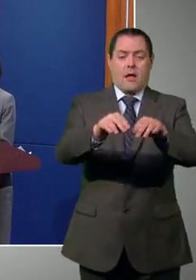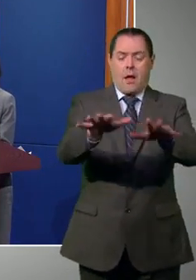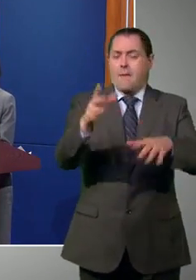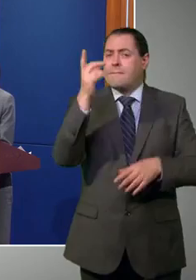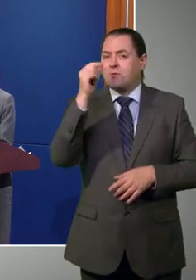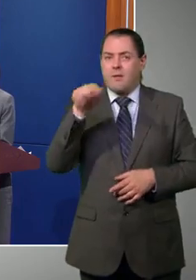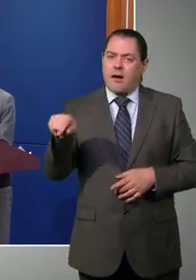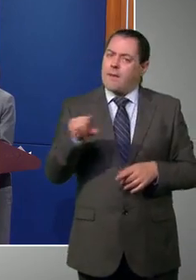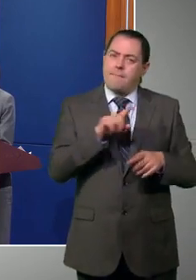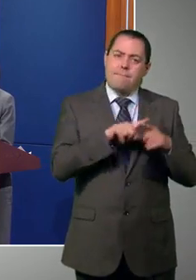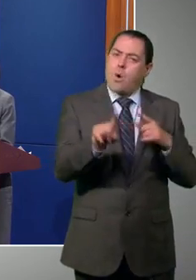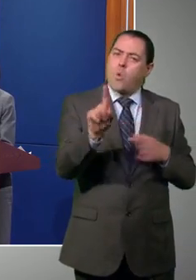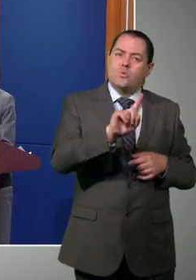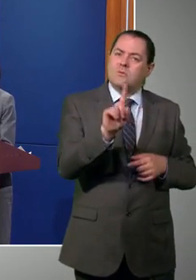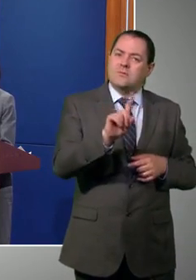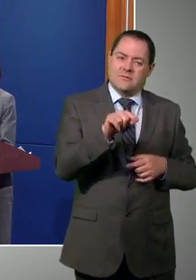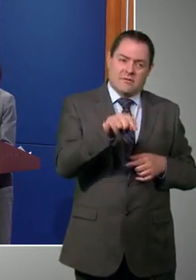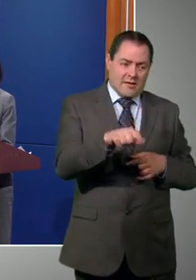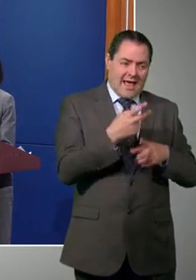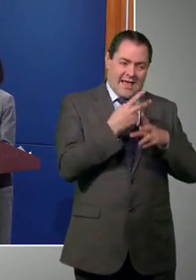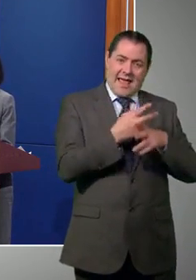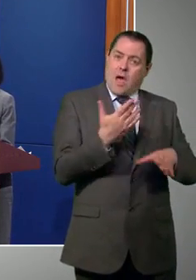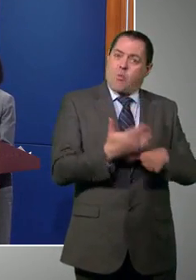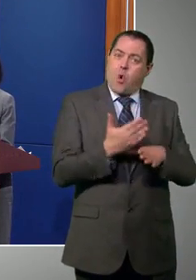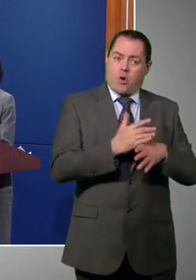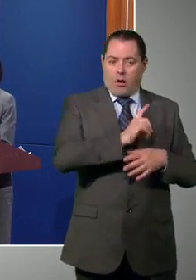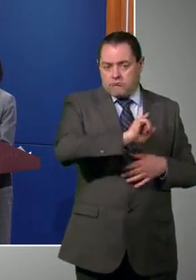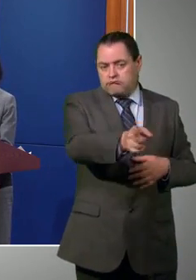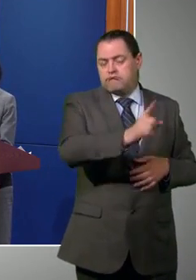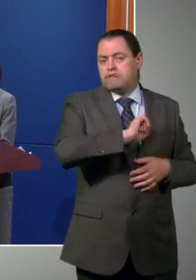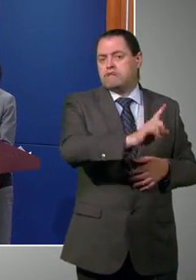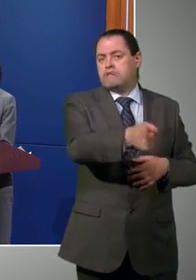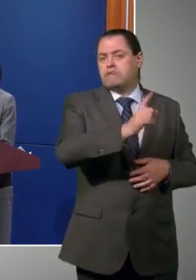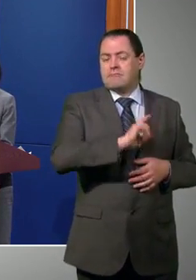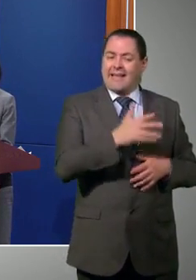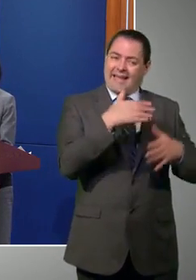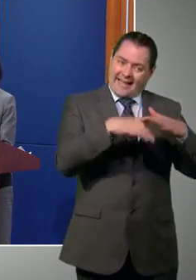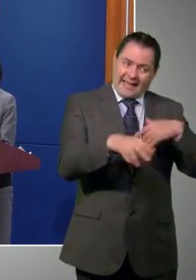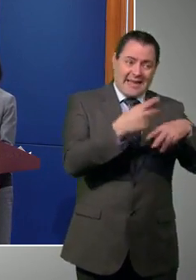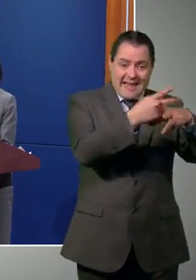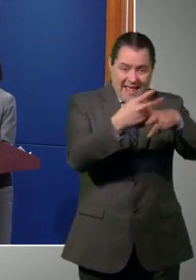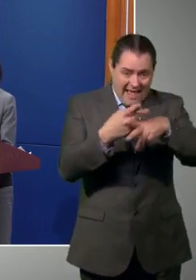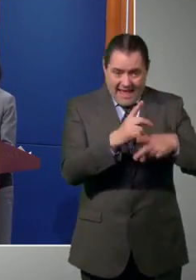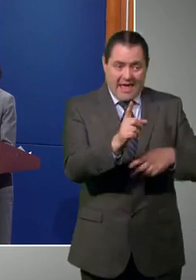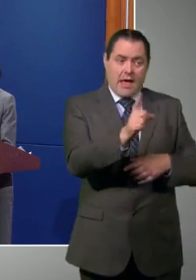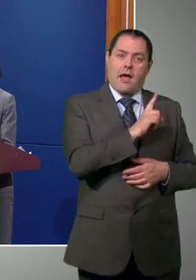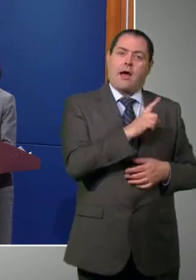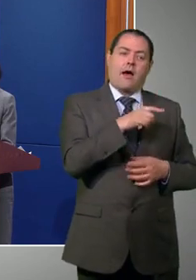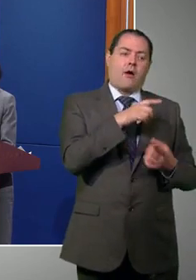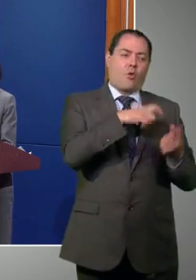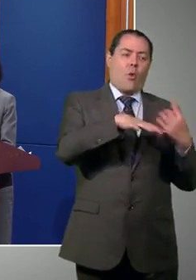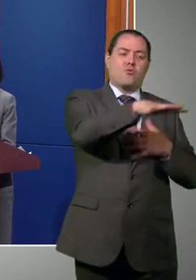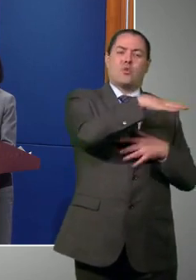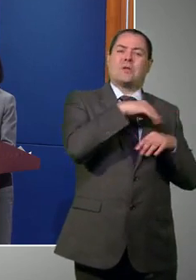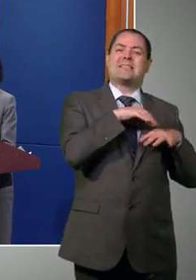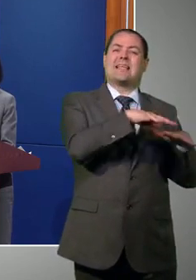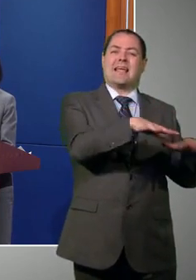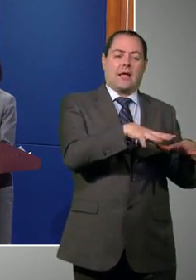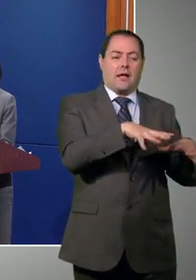going in and out as they do because we need them to provide care. It's coming in with community right and we see that